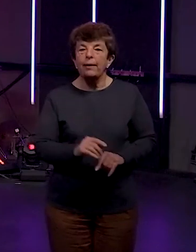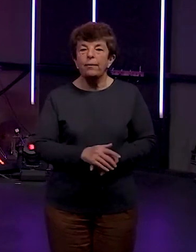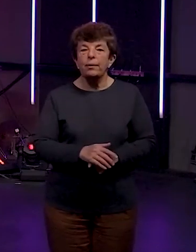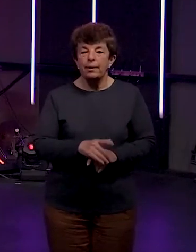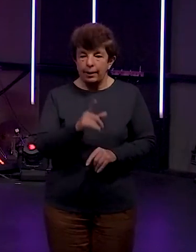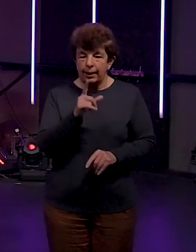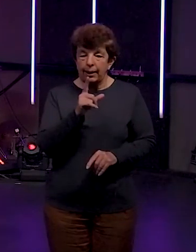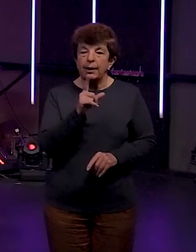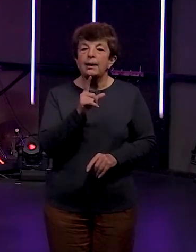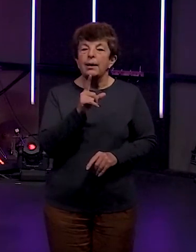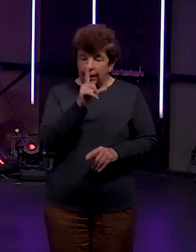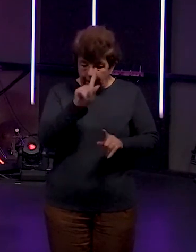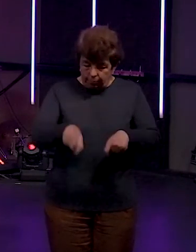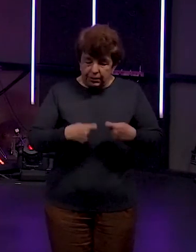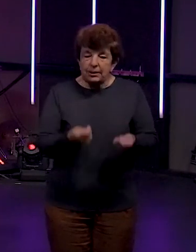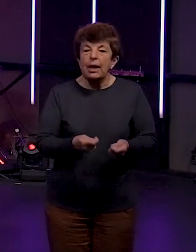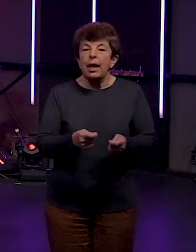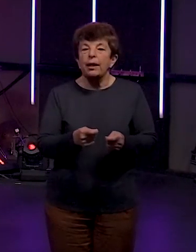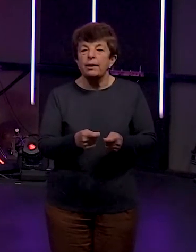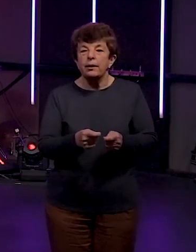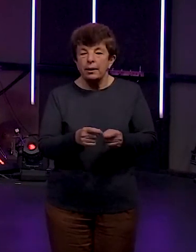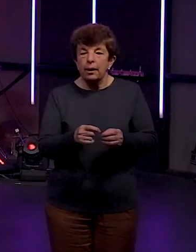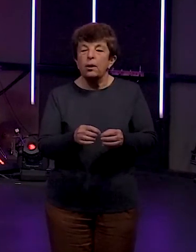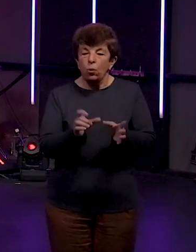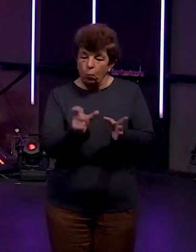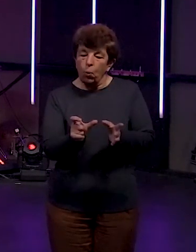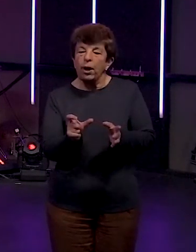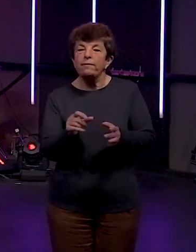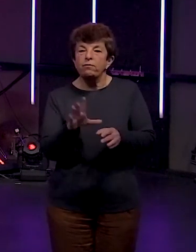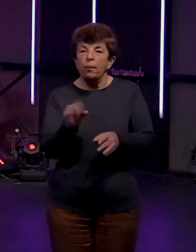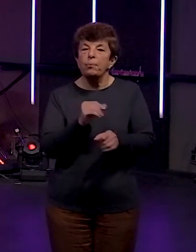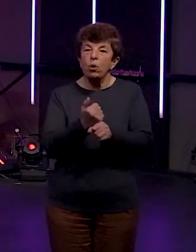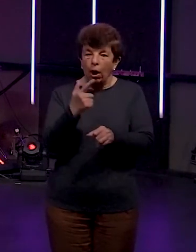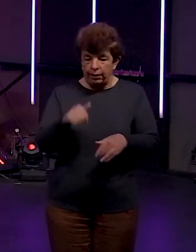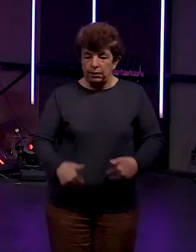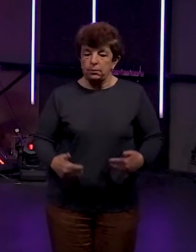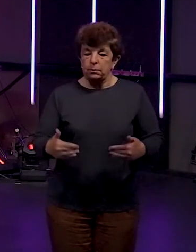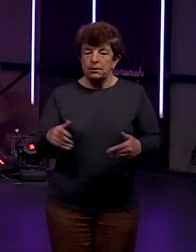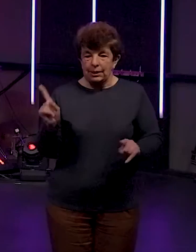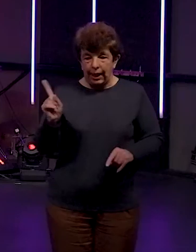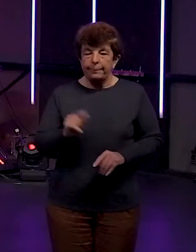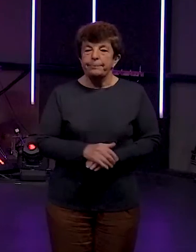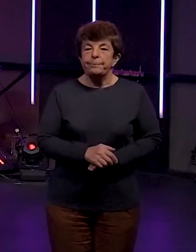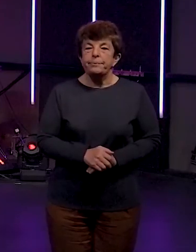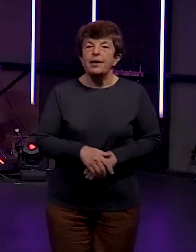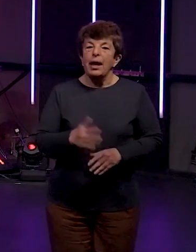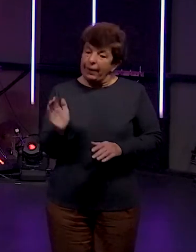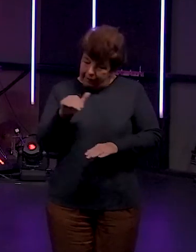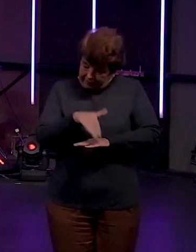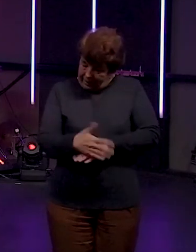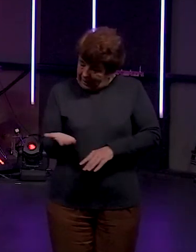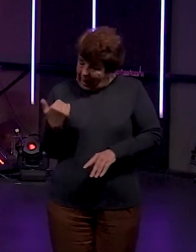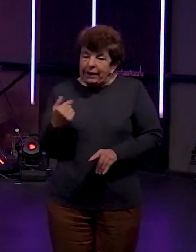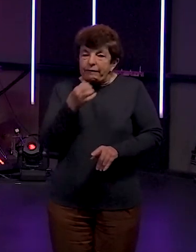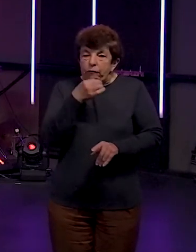to present the Word of God to you today. Over this last couple of years that I've